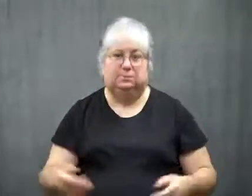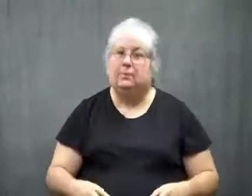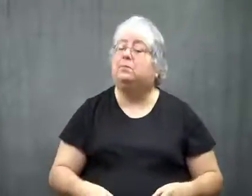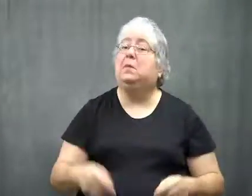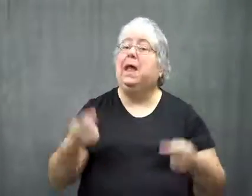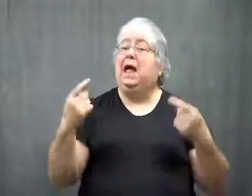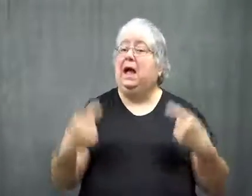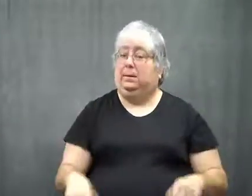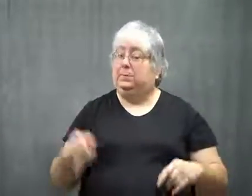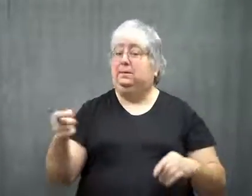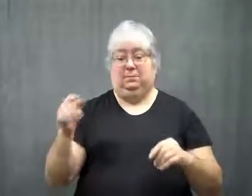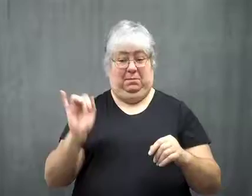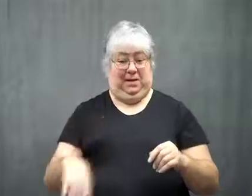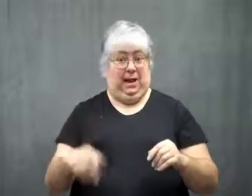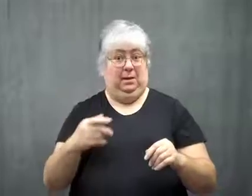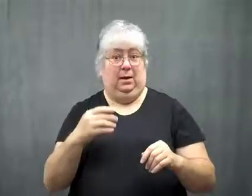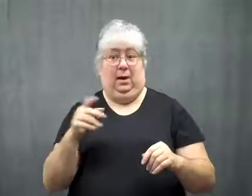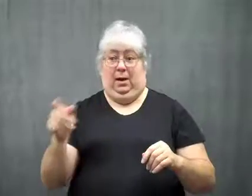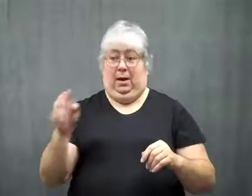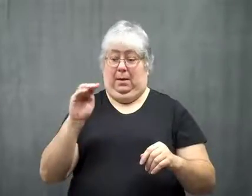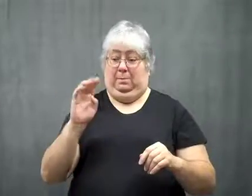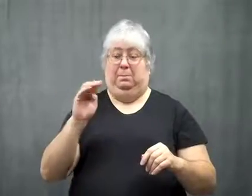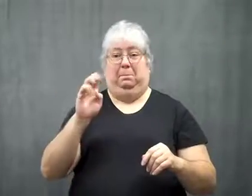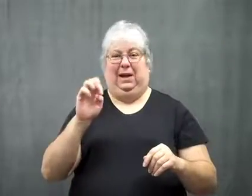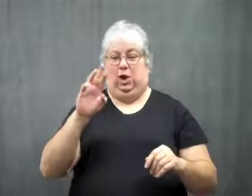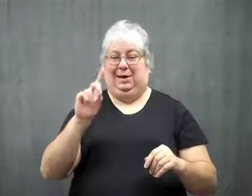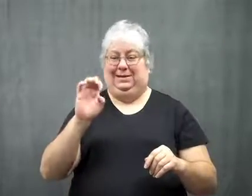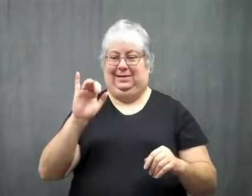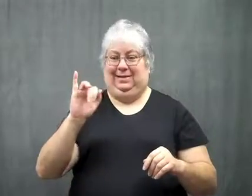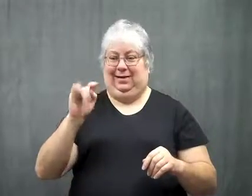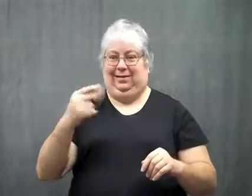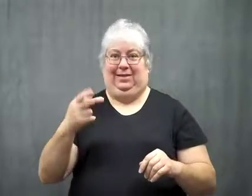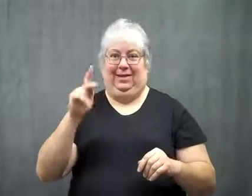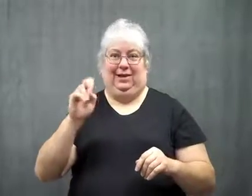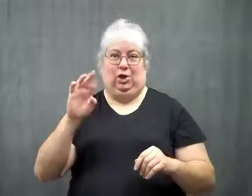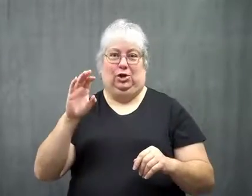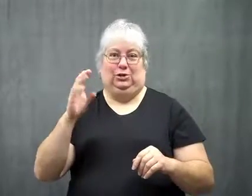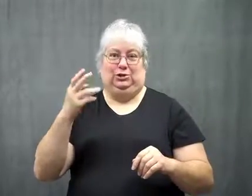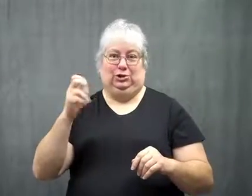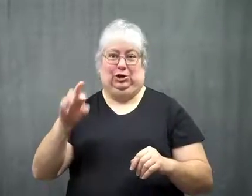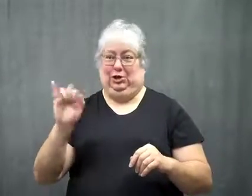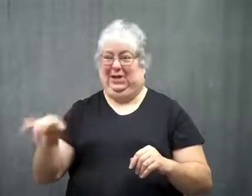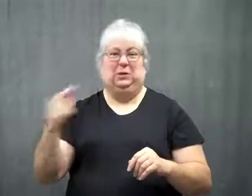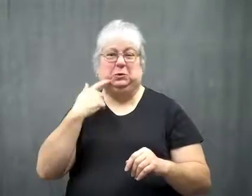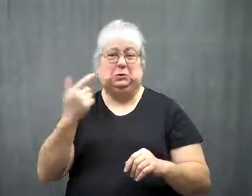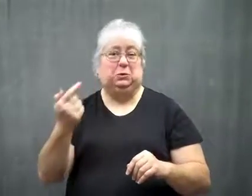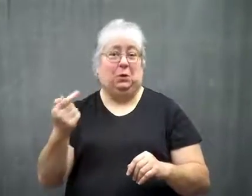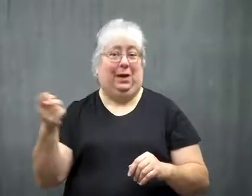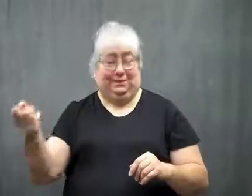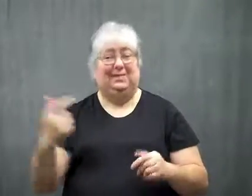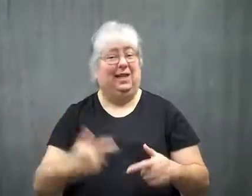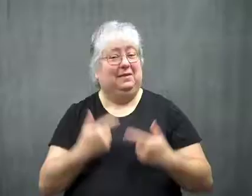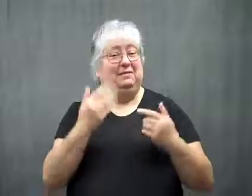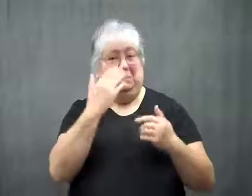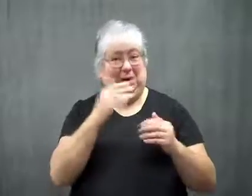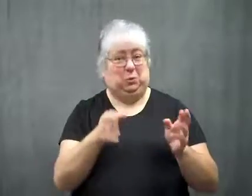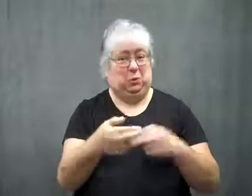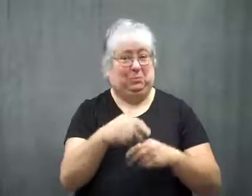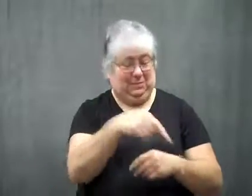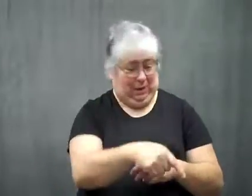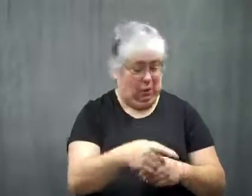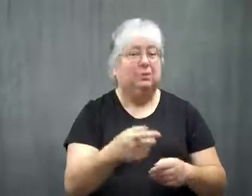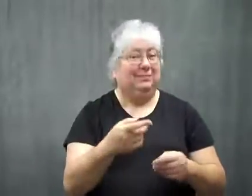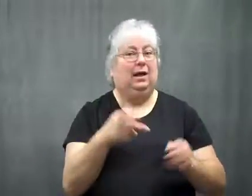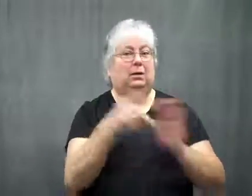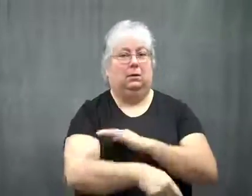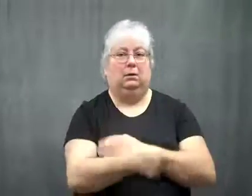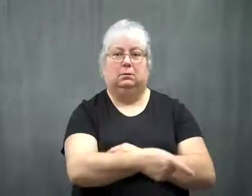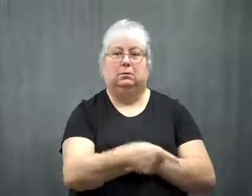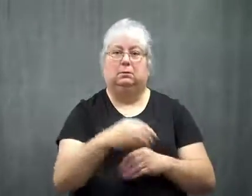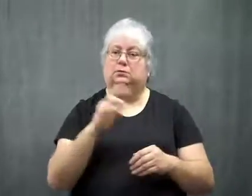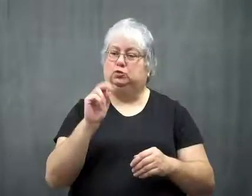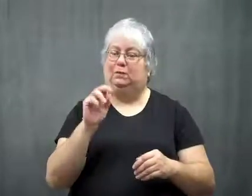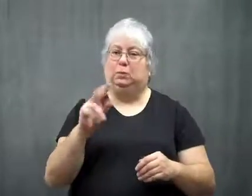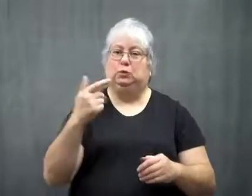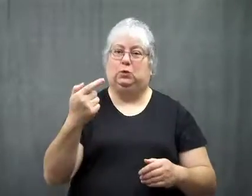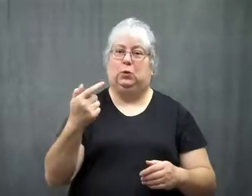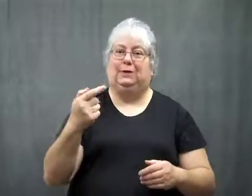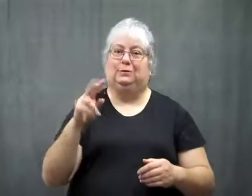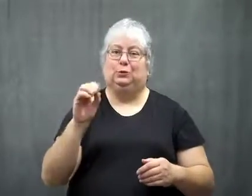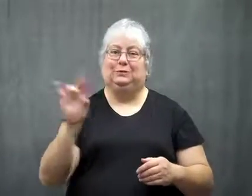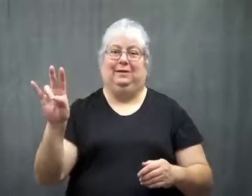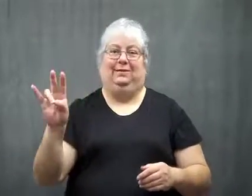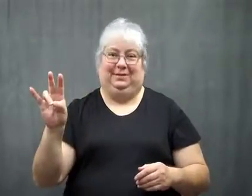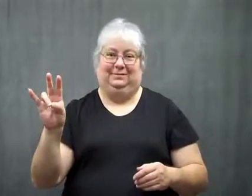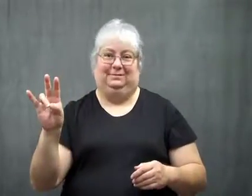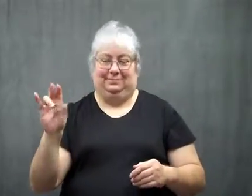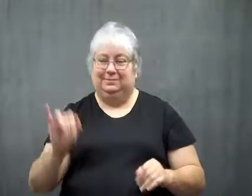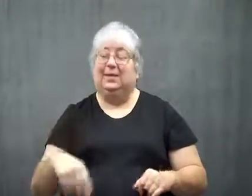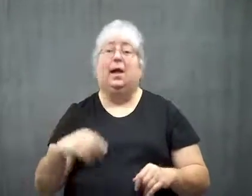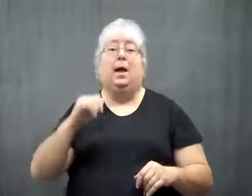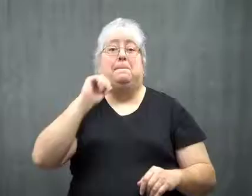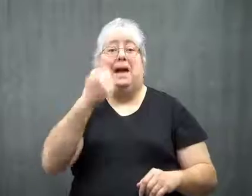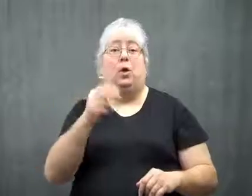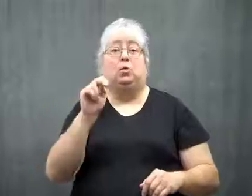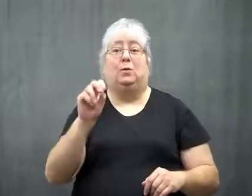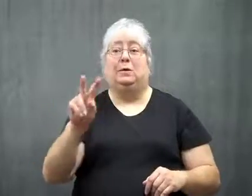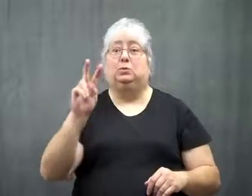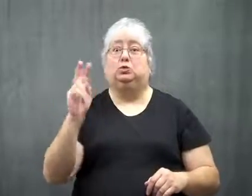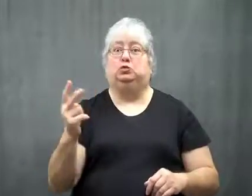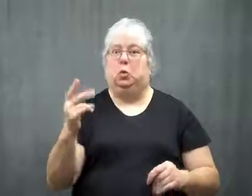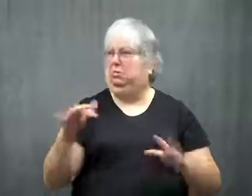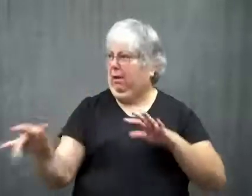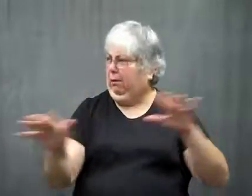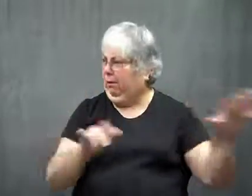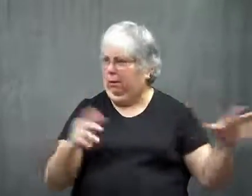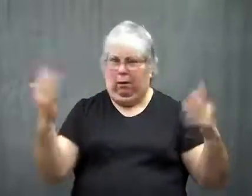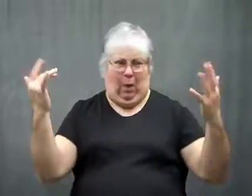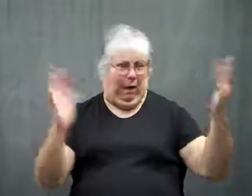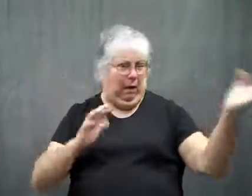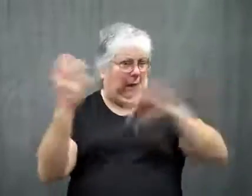Kercher was killed in her bedroom on November 21 (should be 1) of 2007.